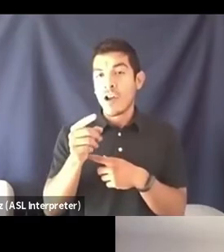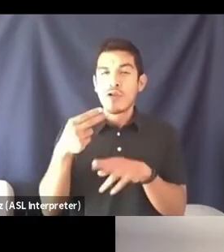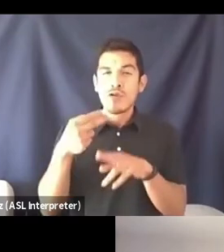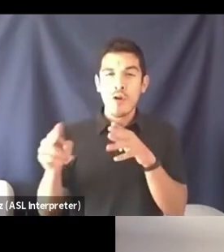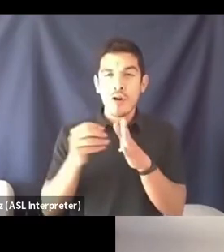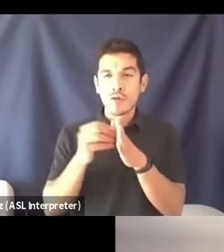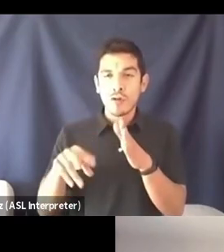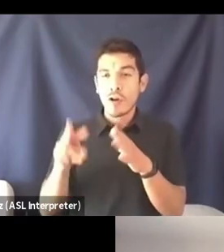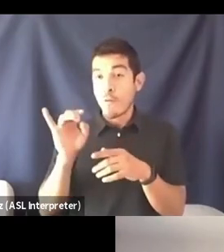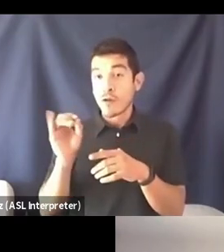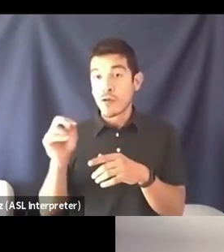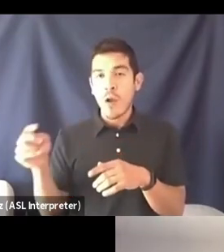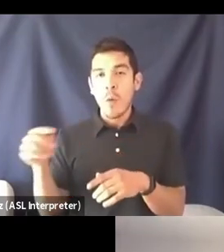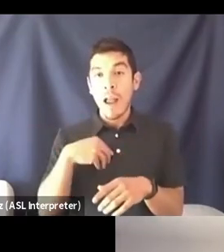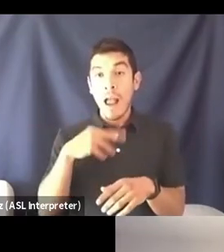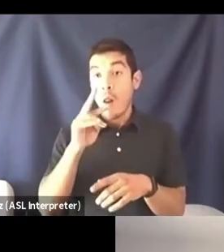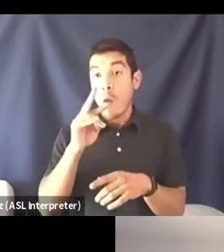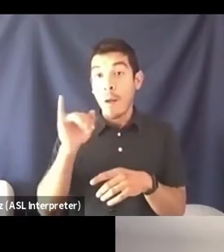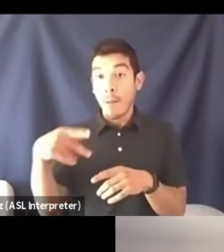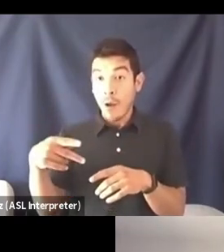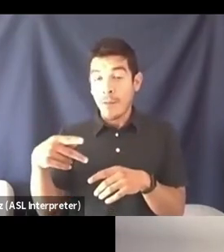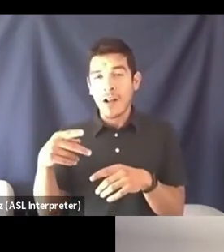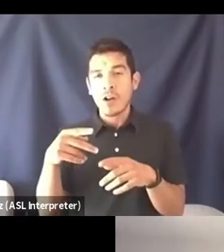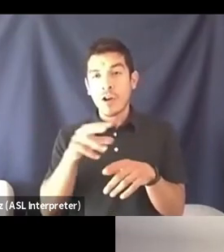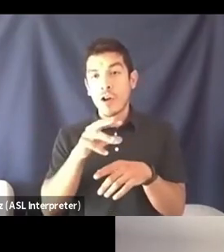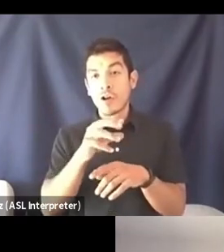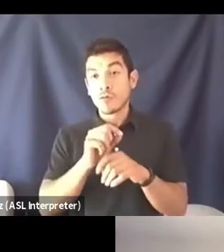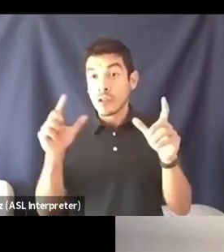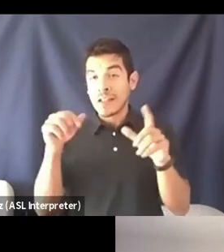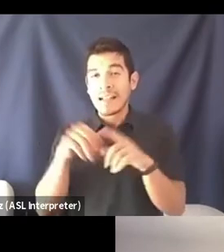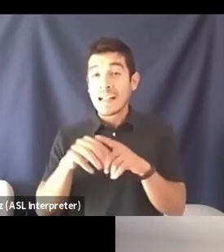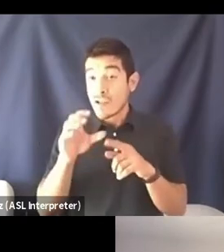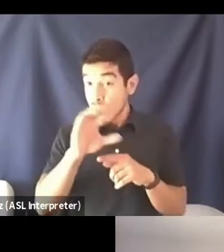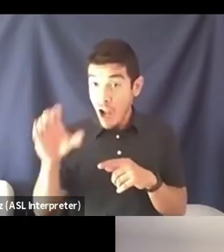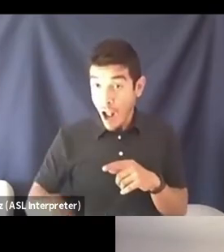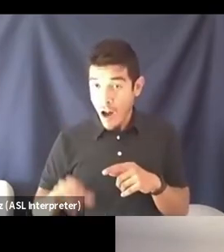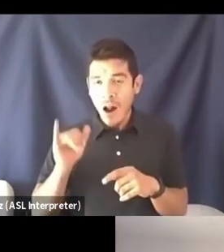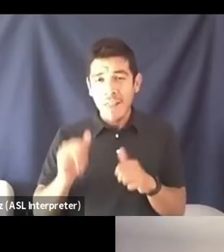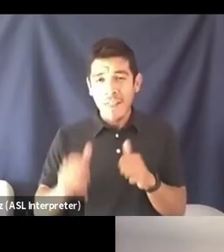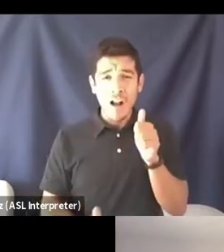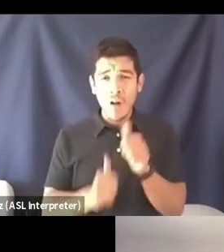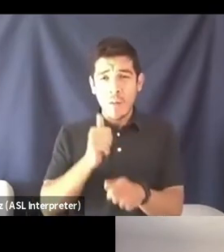we had a working progress screening in Chicago. And that was mostly about the family,